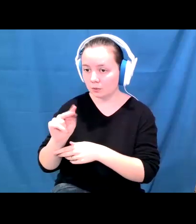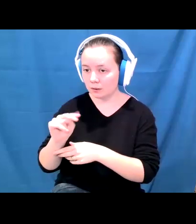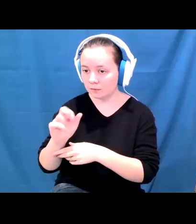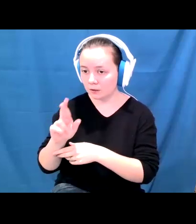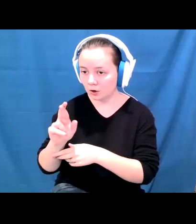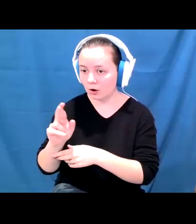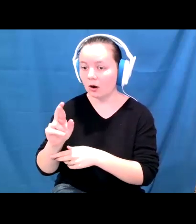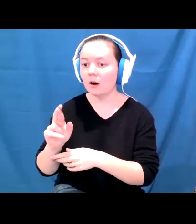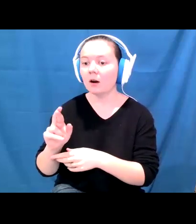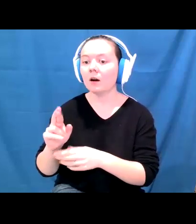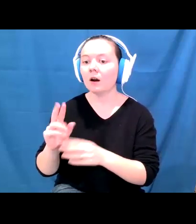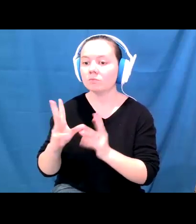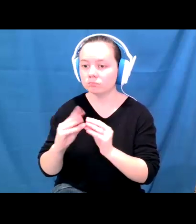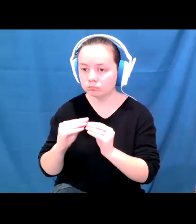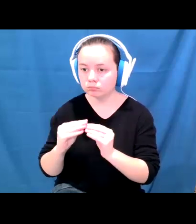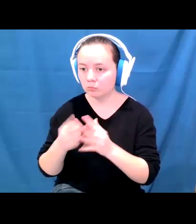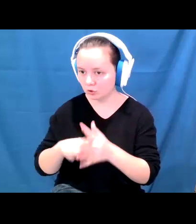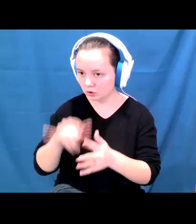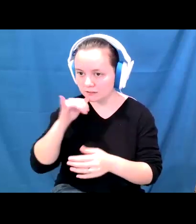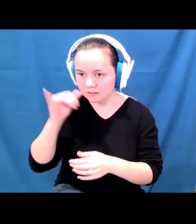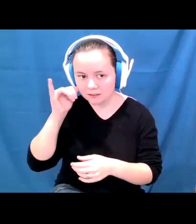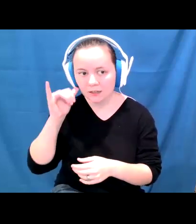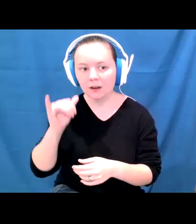yesterday, as well as partner conference sessions.